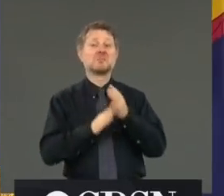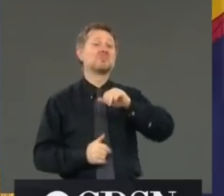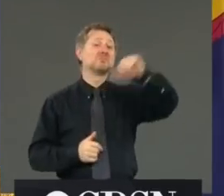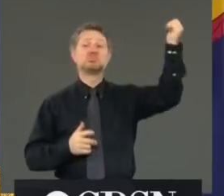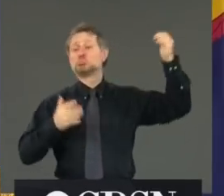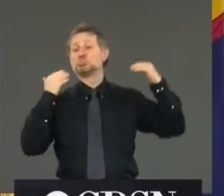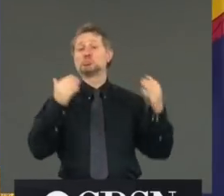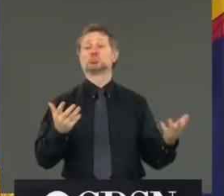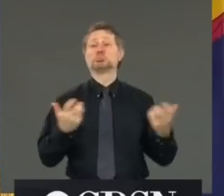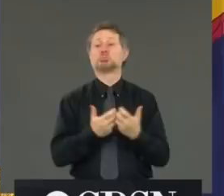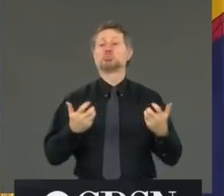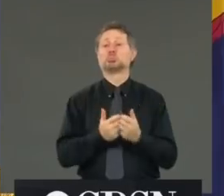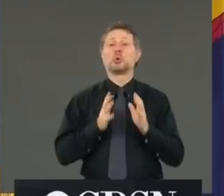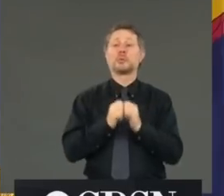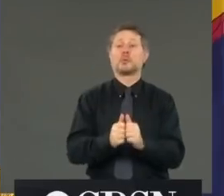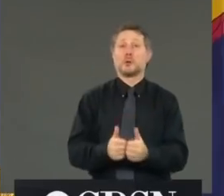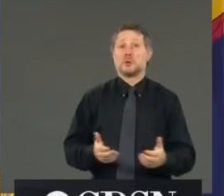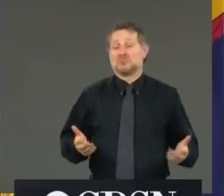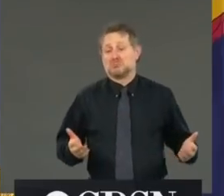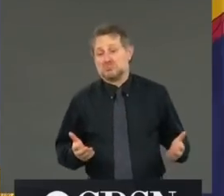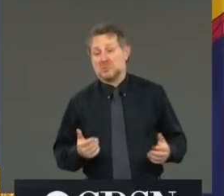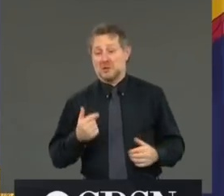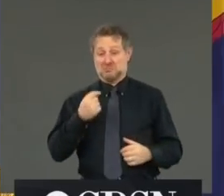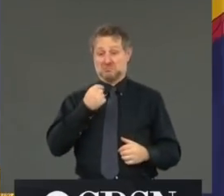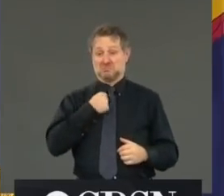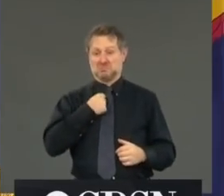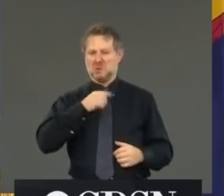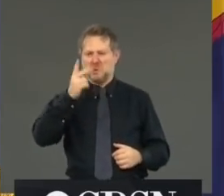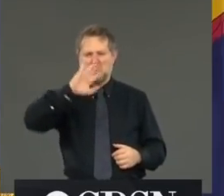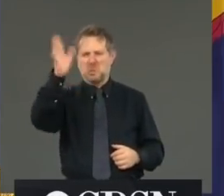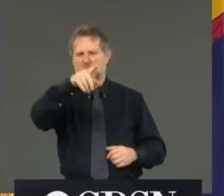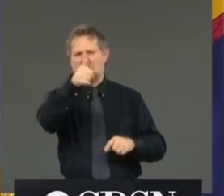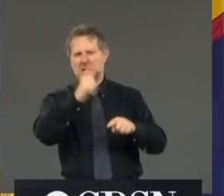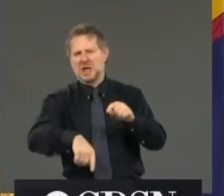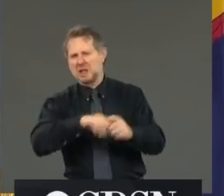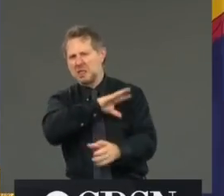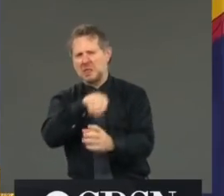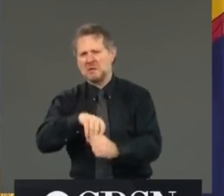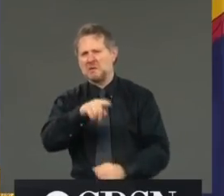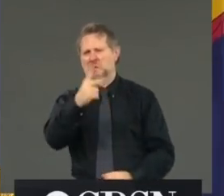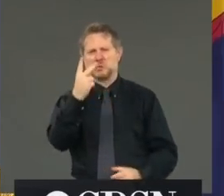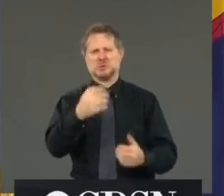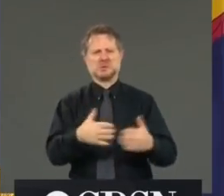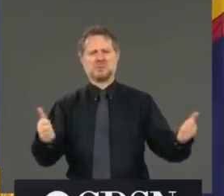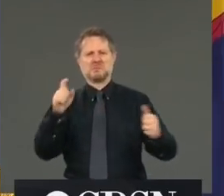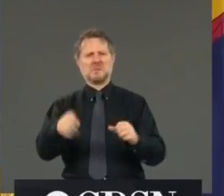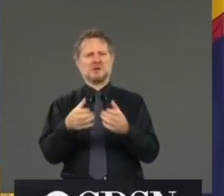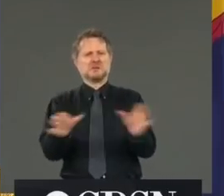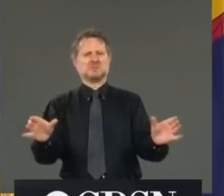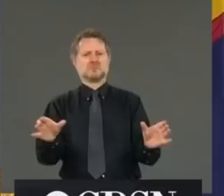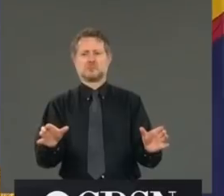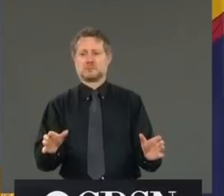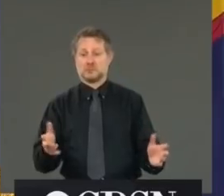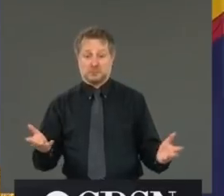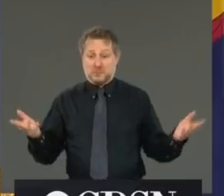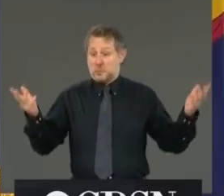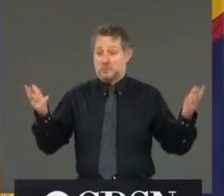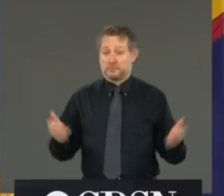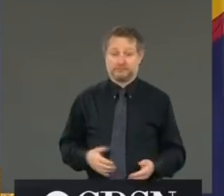CATEGORIES. THEY'RE TWO DIFFERENT ANSWERS, CONFIRMED DEATHS AND PROBABLE DEATHS.